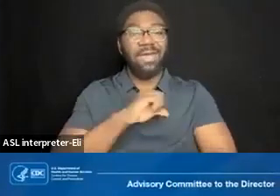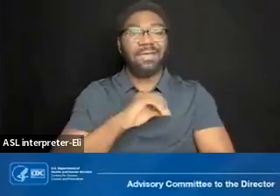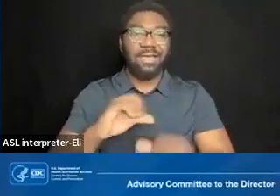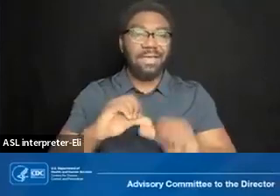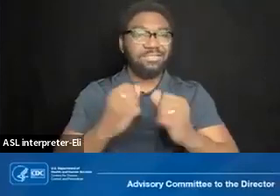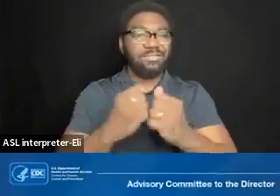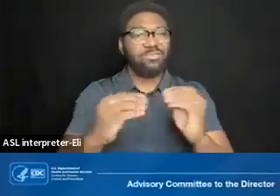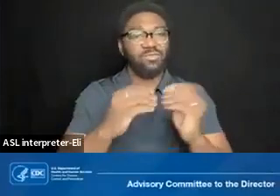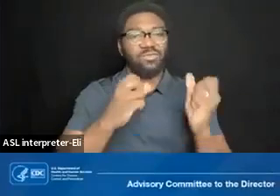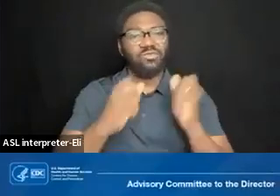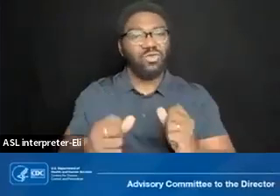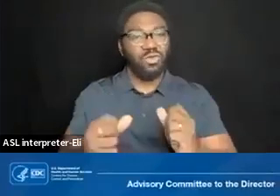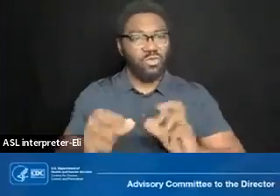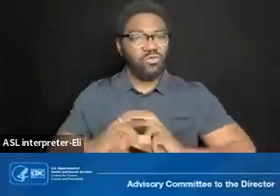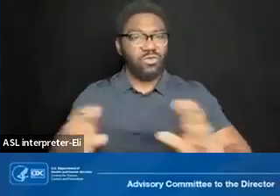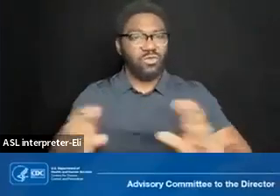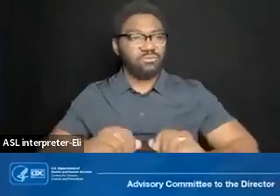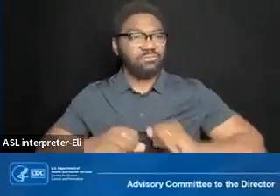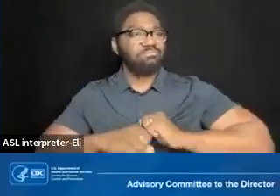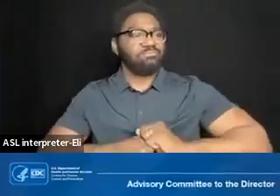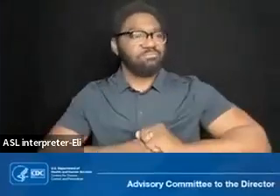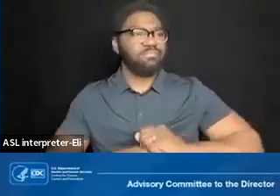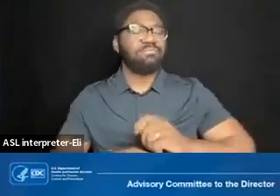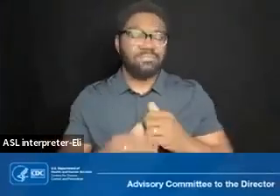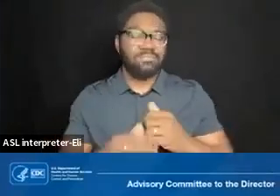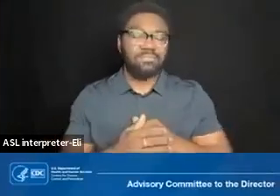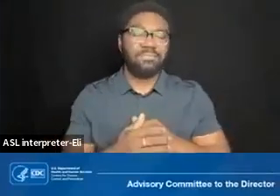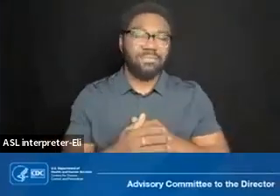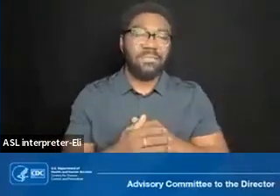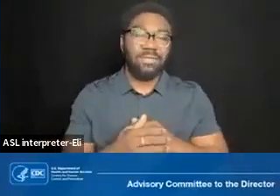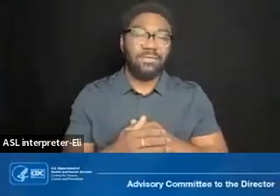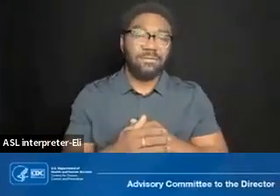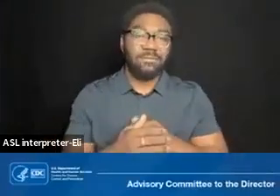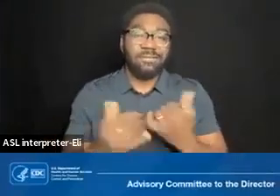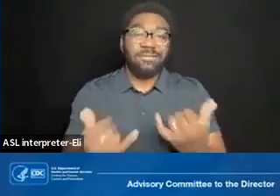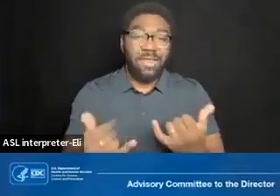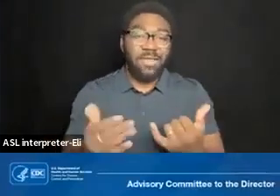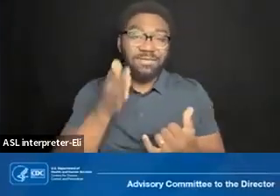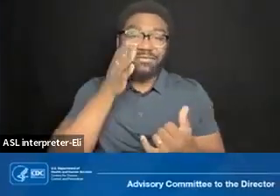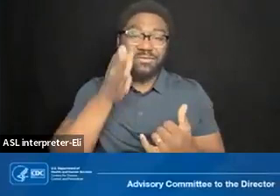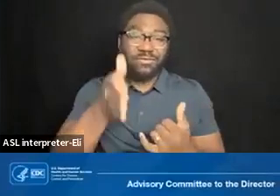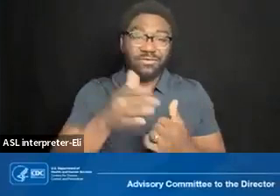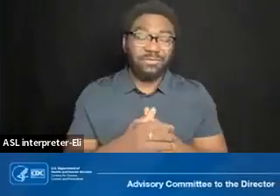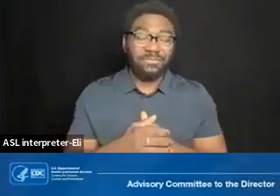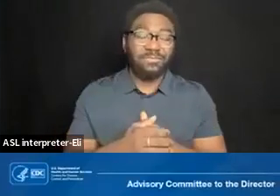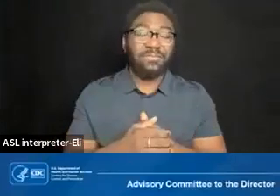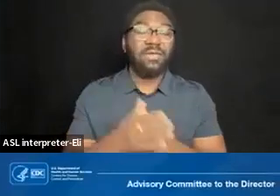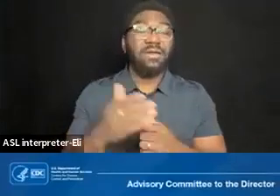to deliver our public health mission, now and in the future. And before I turn the meeting back to David Fleming,